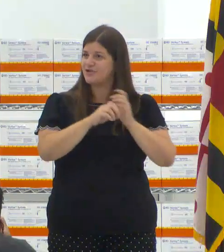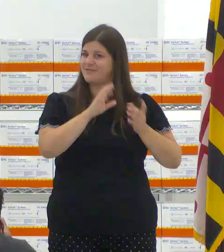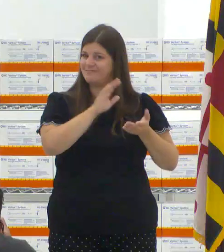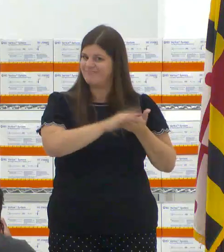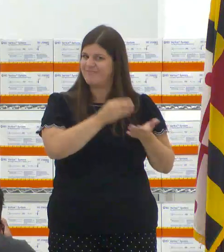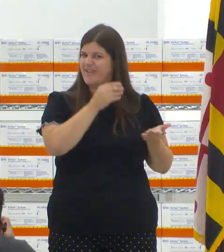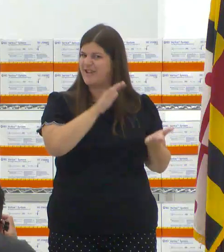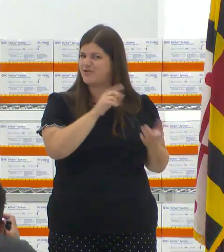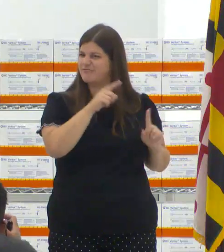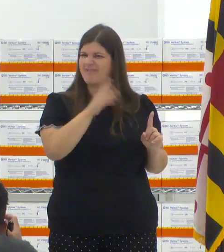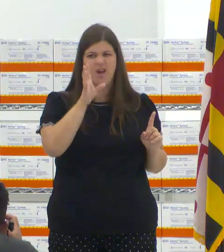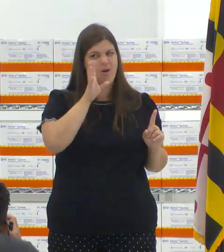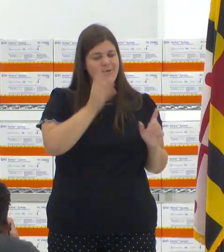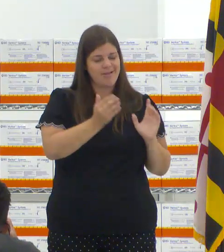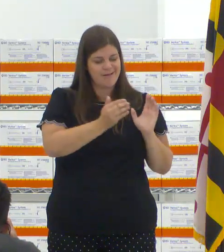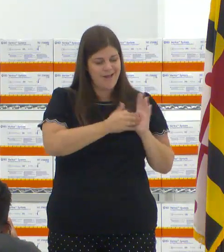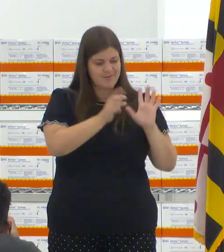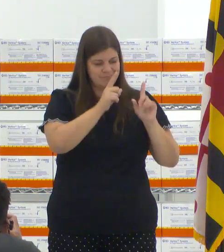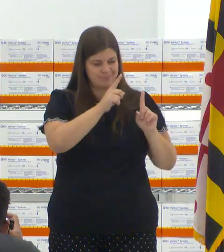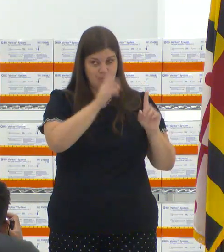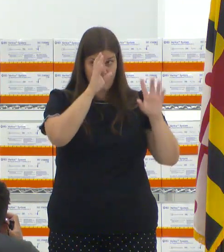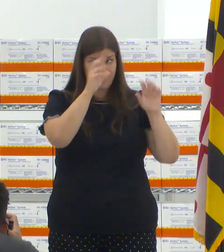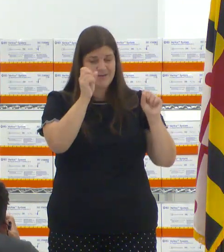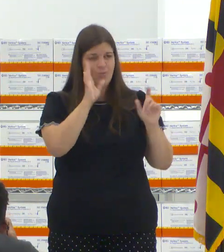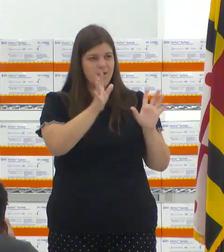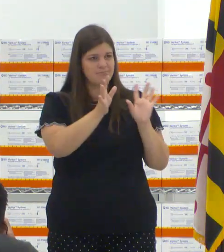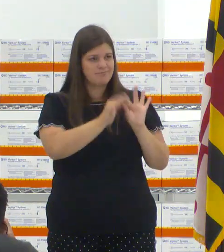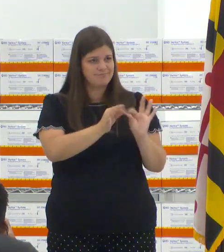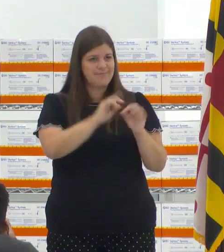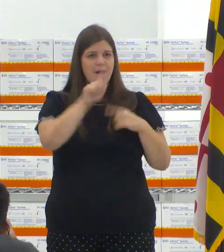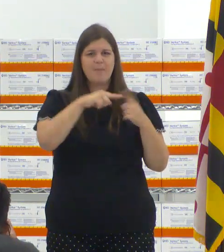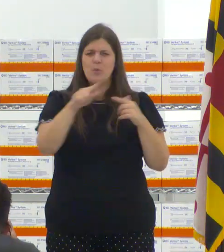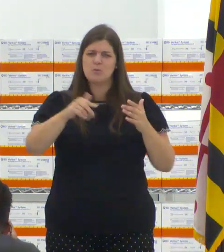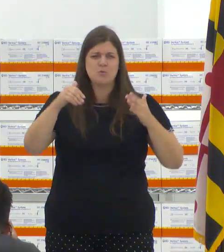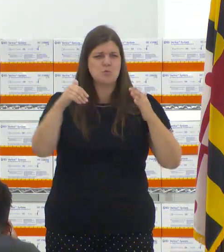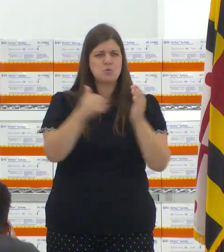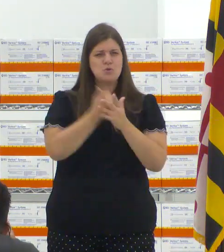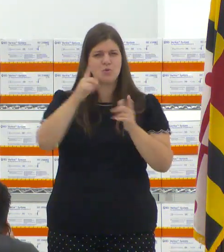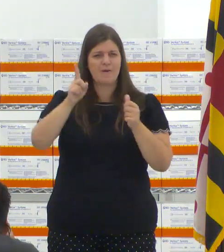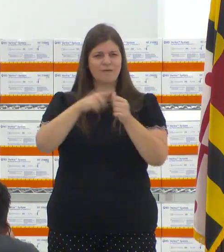Today's announcement is another shining example of that. And I have no doubt that together we will